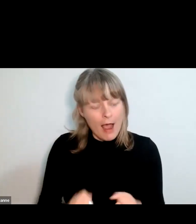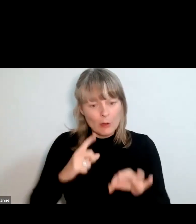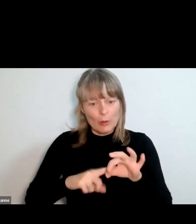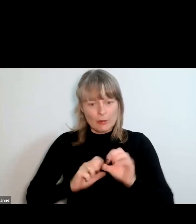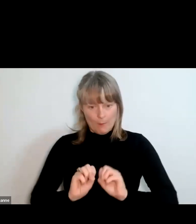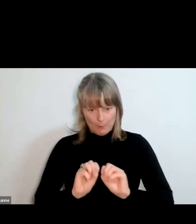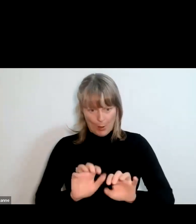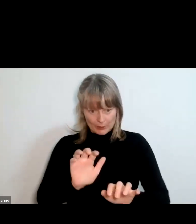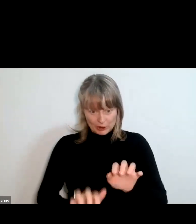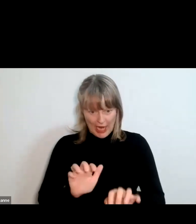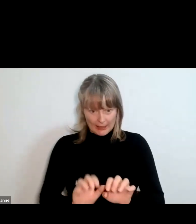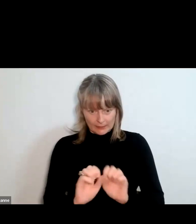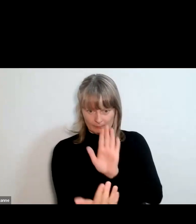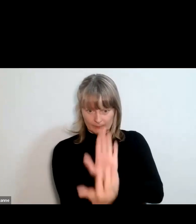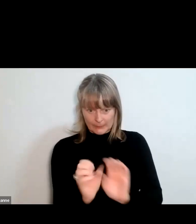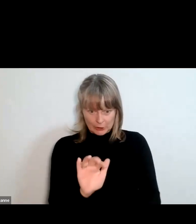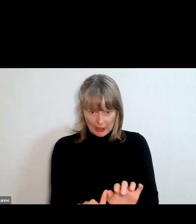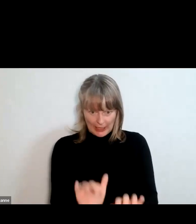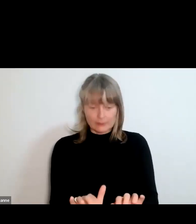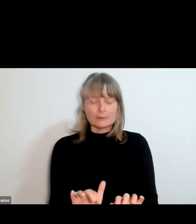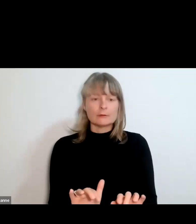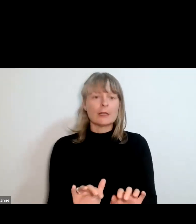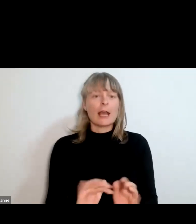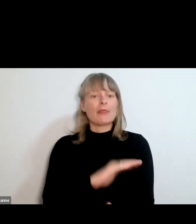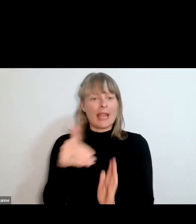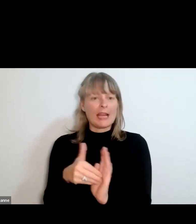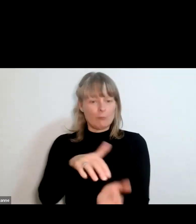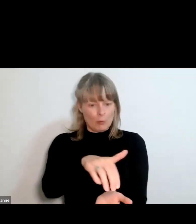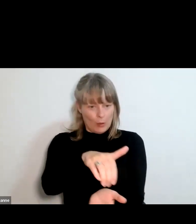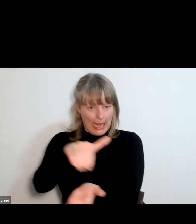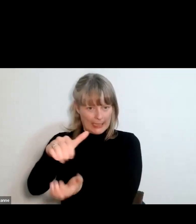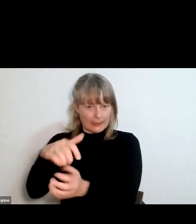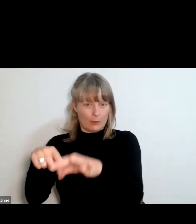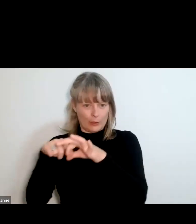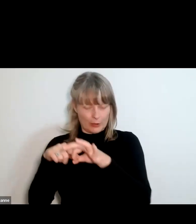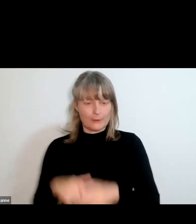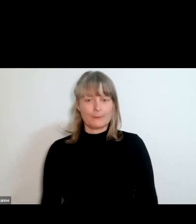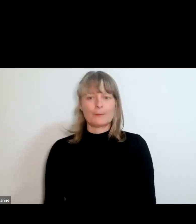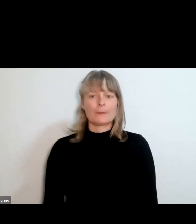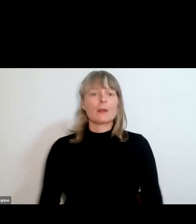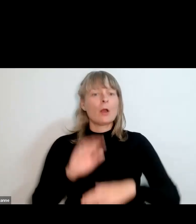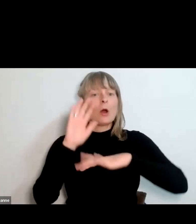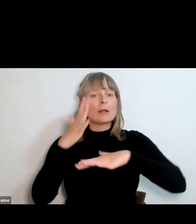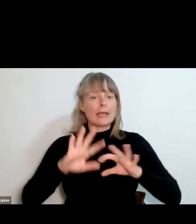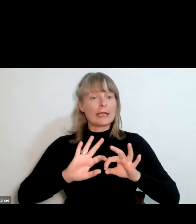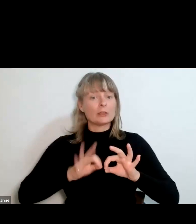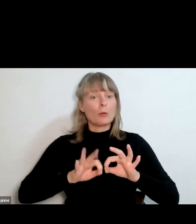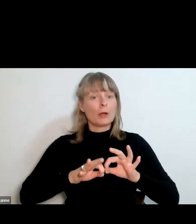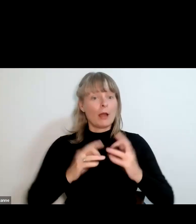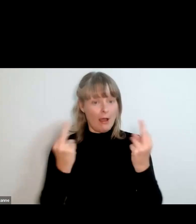will be muted, and your cameras will be turned off.